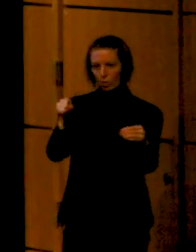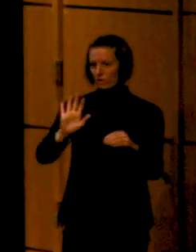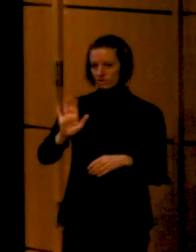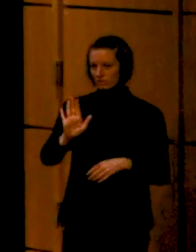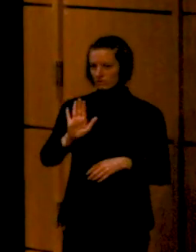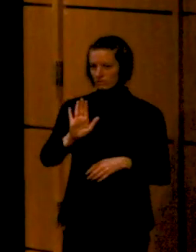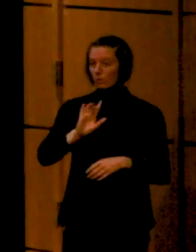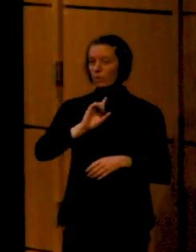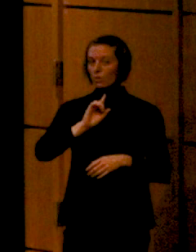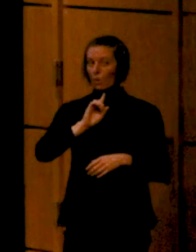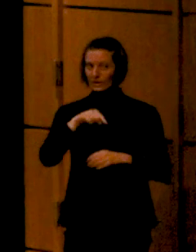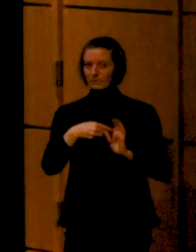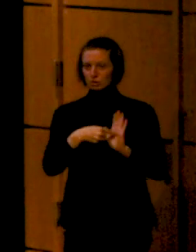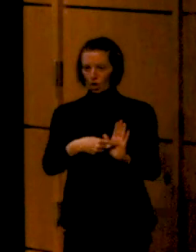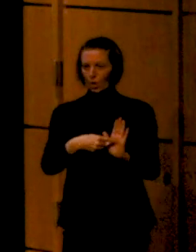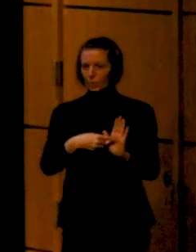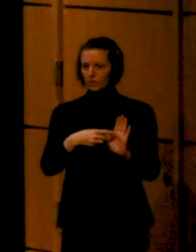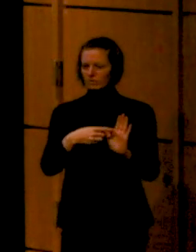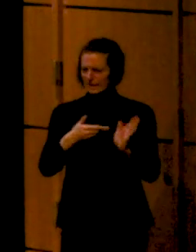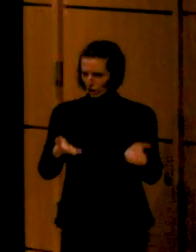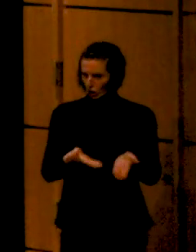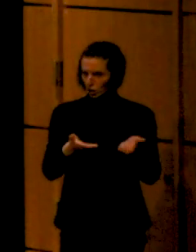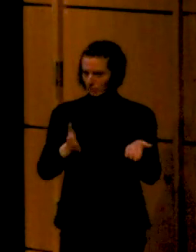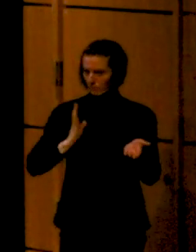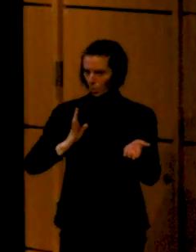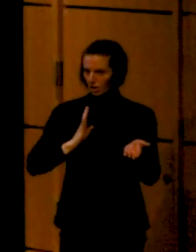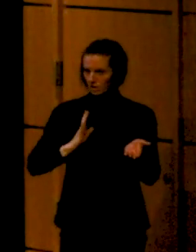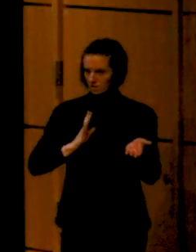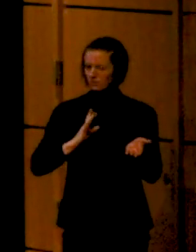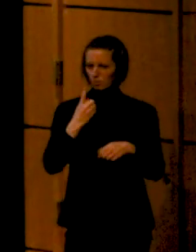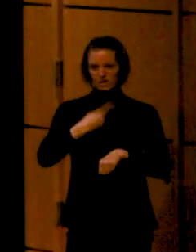my knowledge, and so they are in beautiful, beautiful condition.